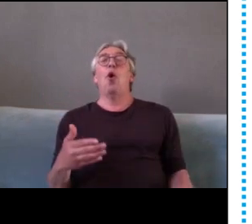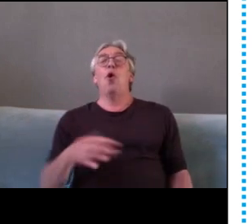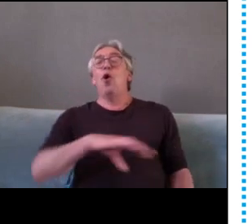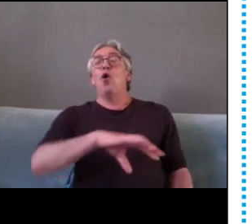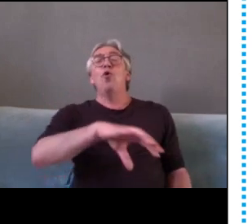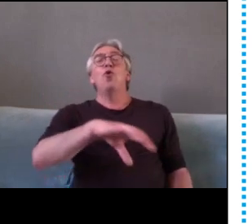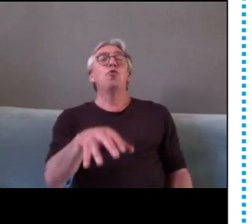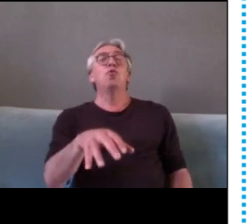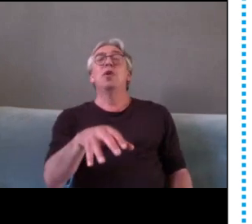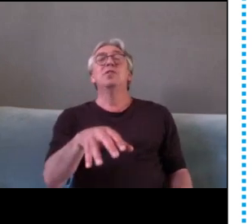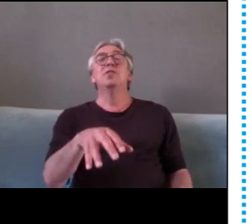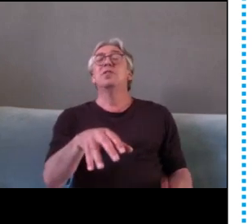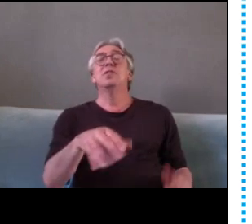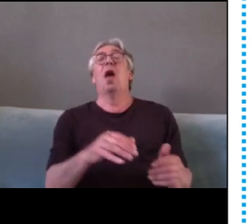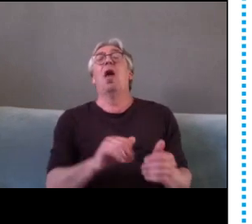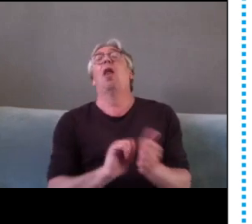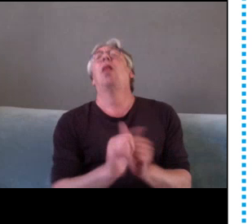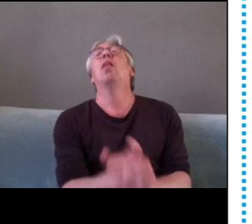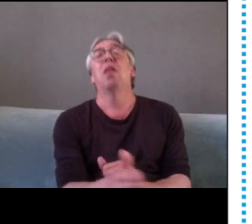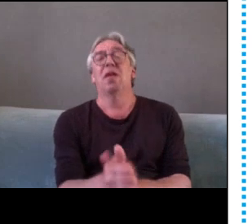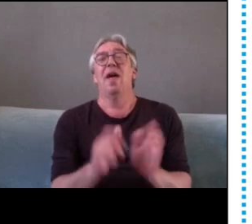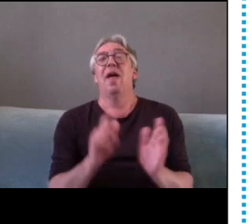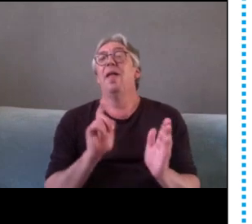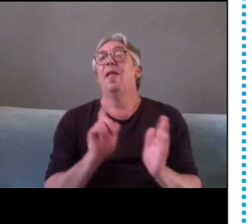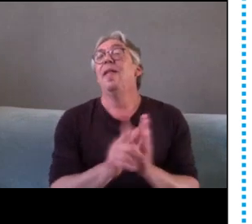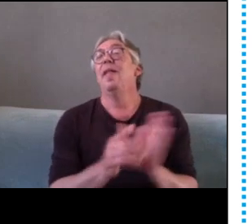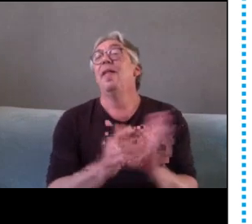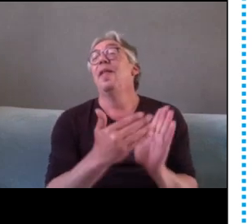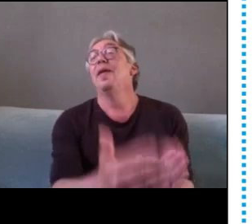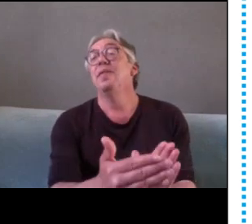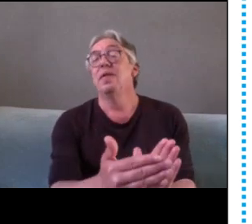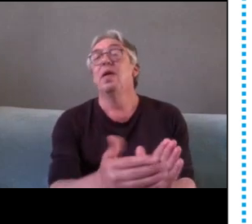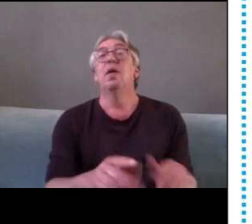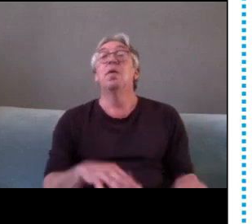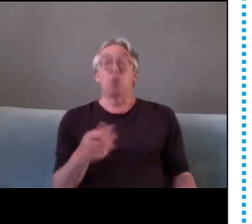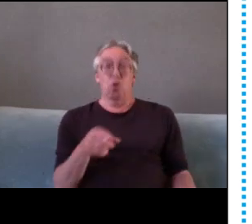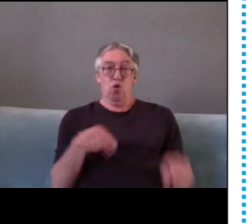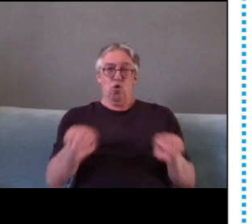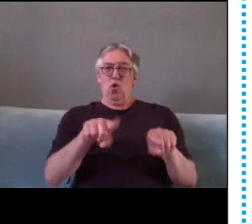So you could take actually this as kind of a benefit to your side.